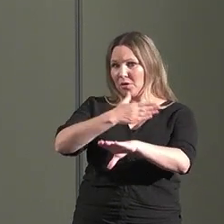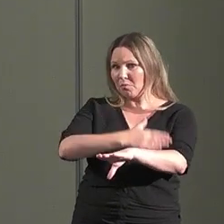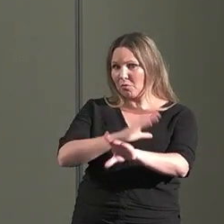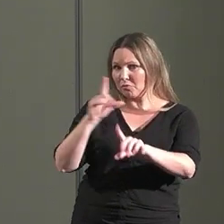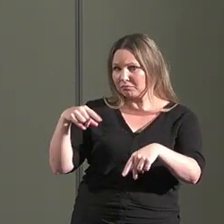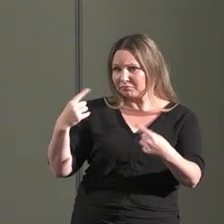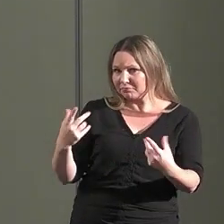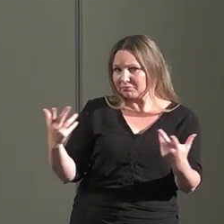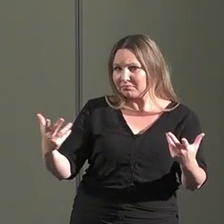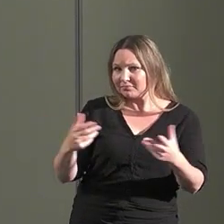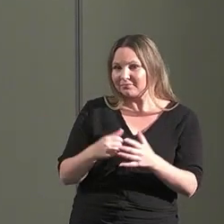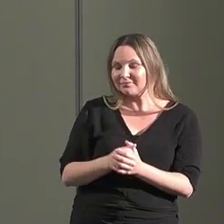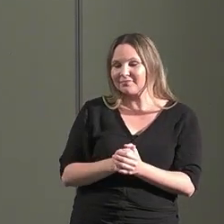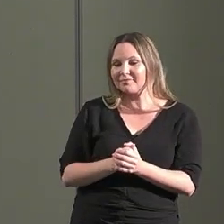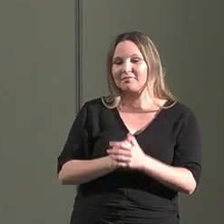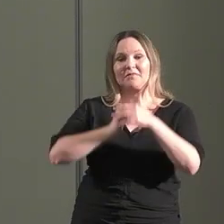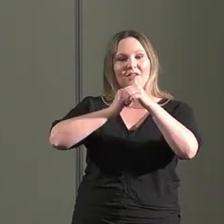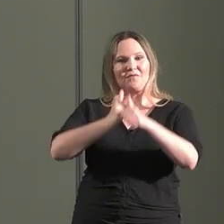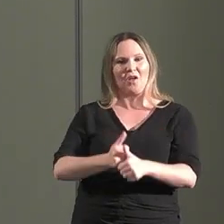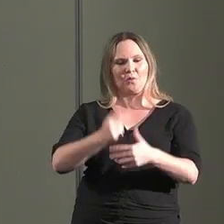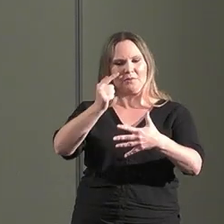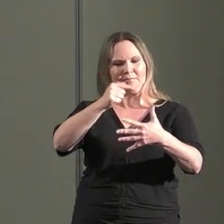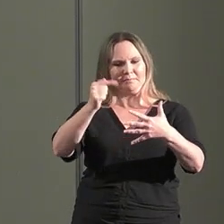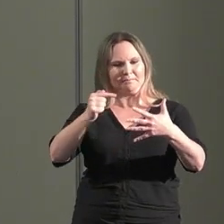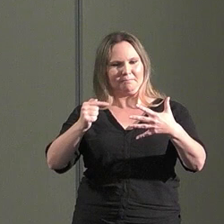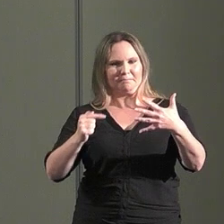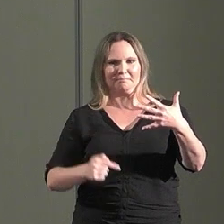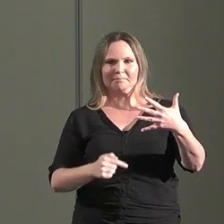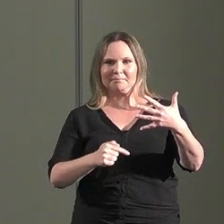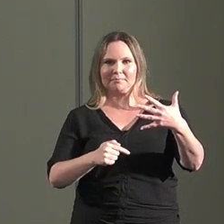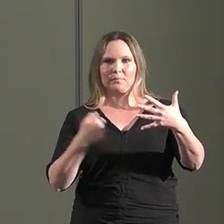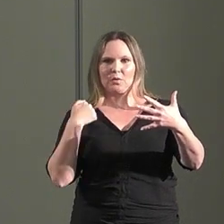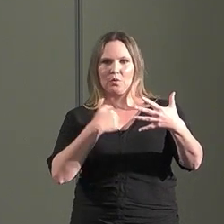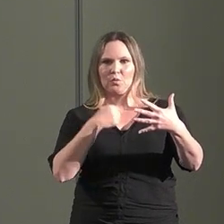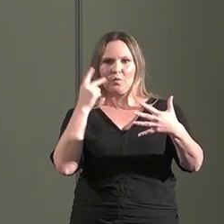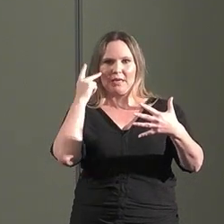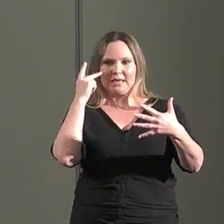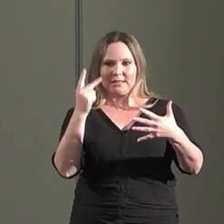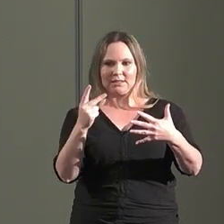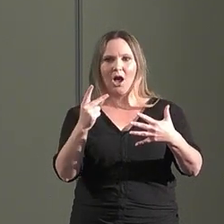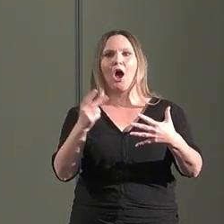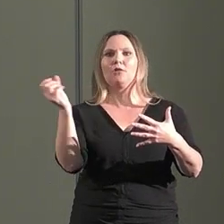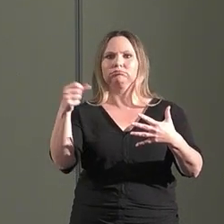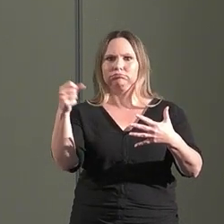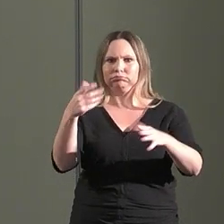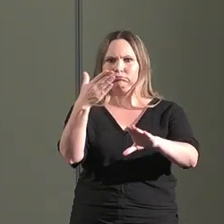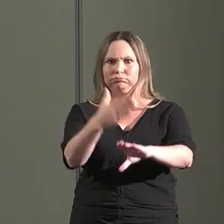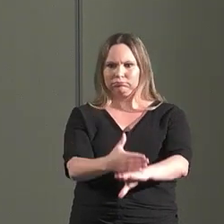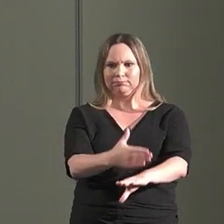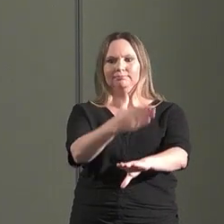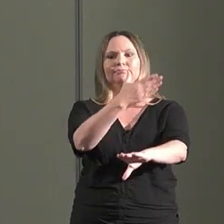At least on these five measures, we saw significant improvement.